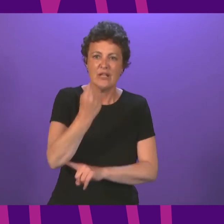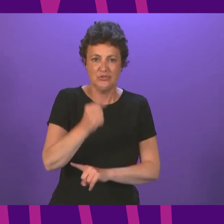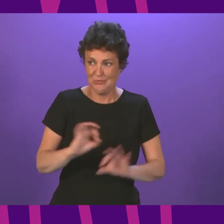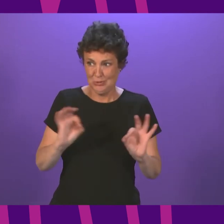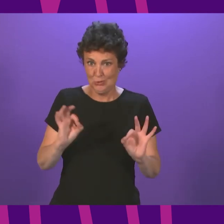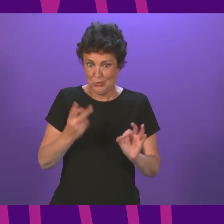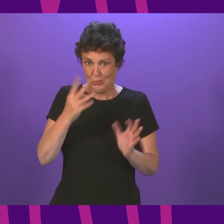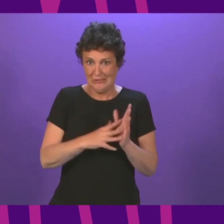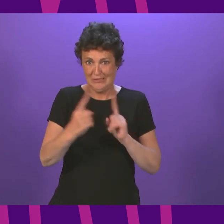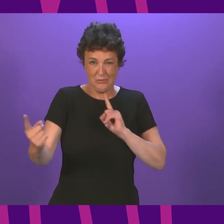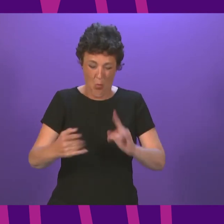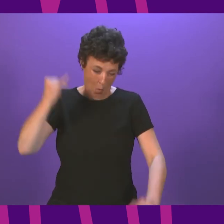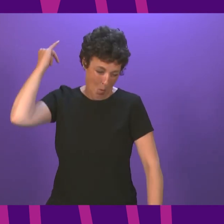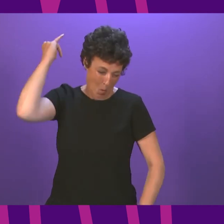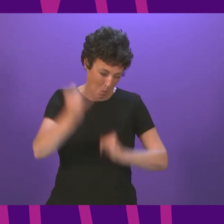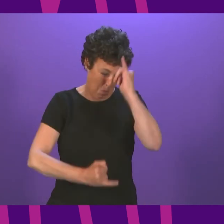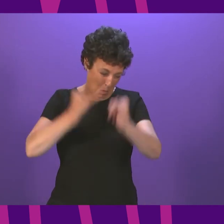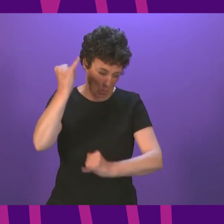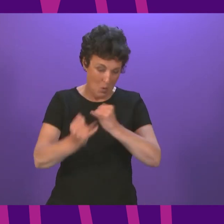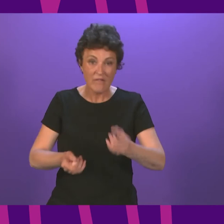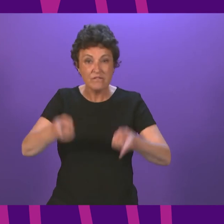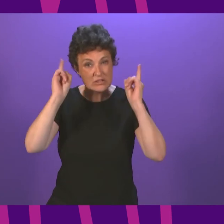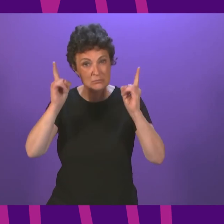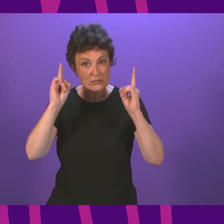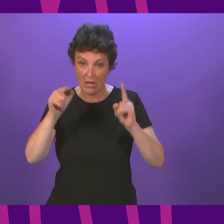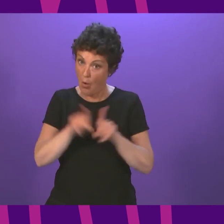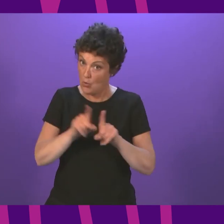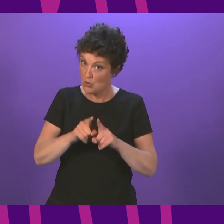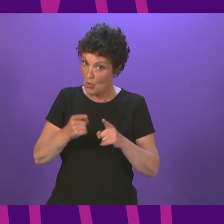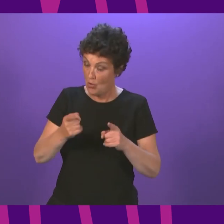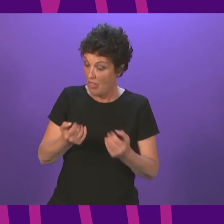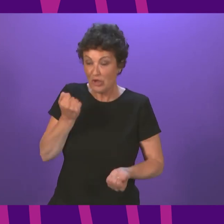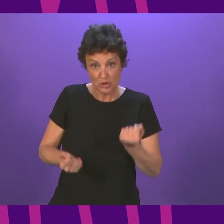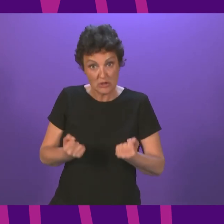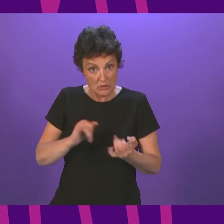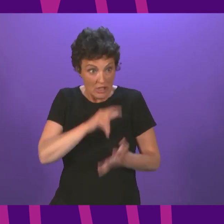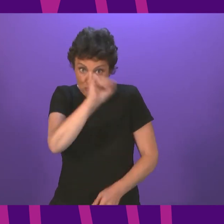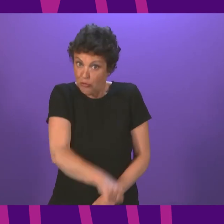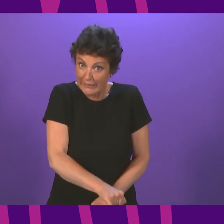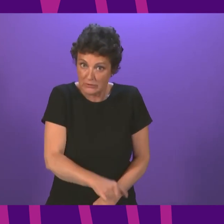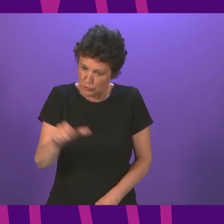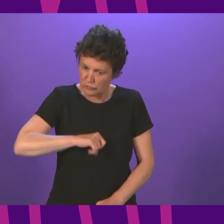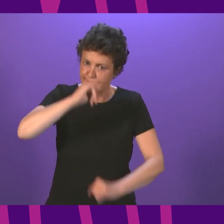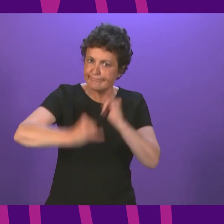the association with football and the Euros. Further, Parliament is sitting, its committees are constituted and, as we have demonstrated